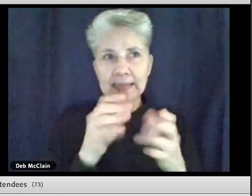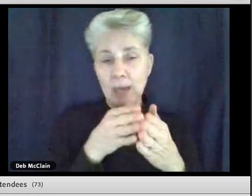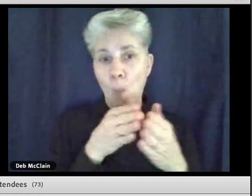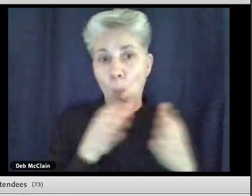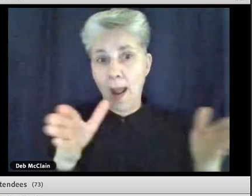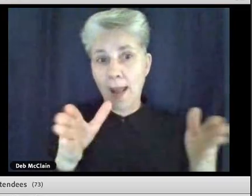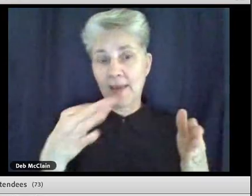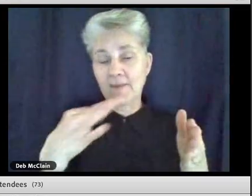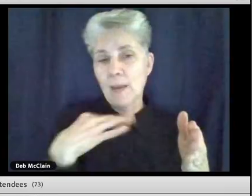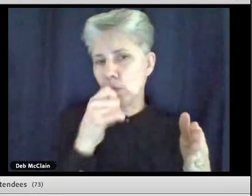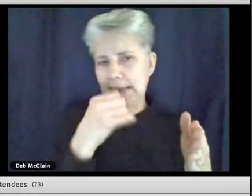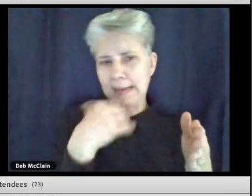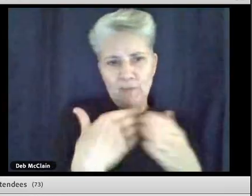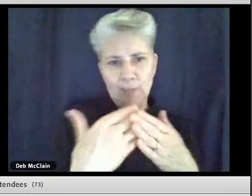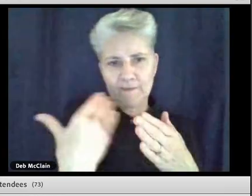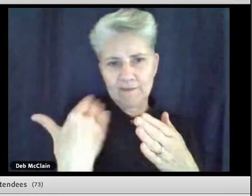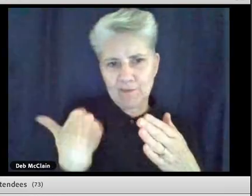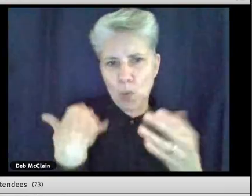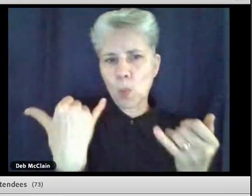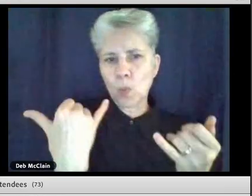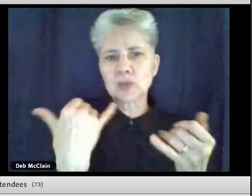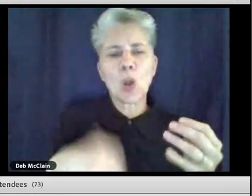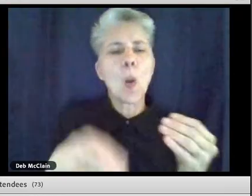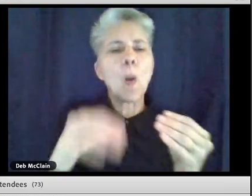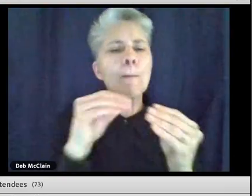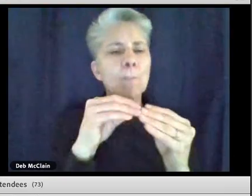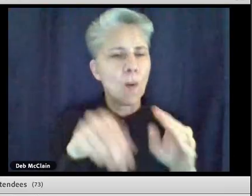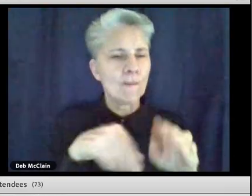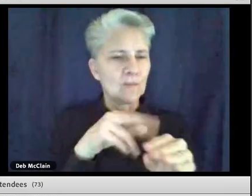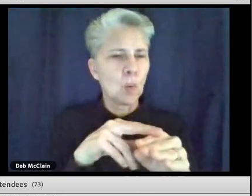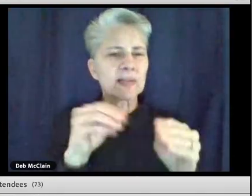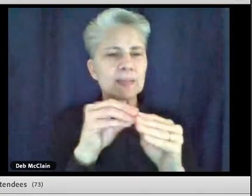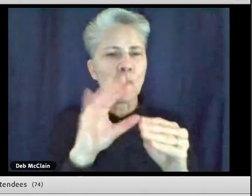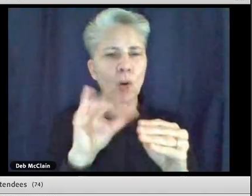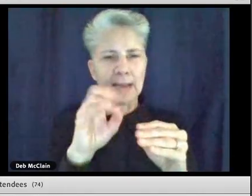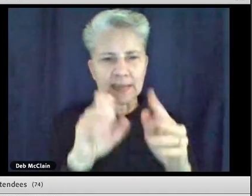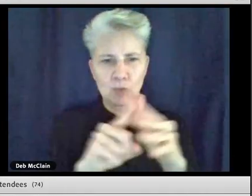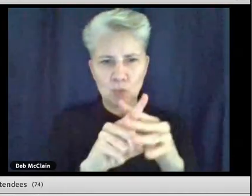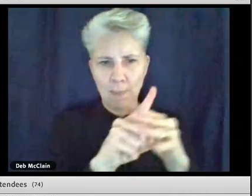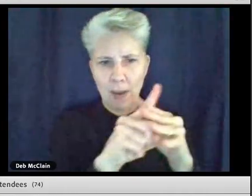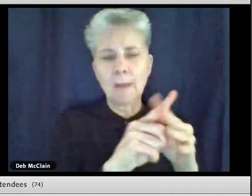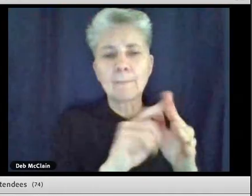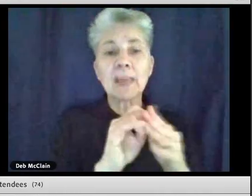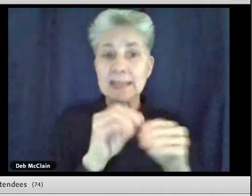which we didn't have before, so of course more cases are going to come out. It is spreading.